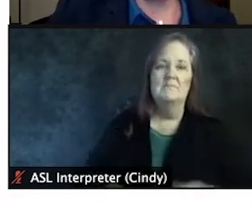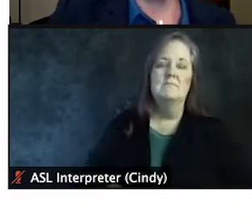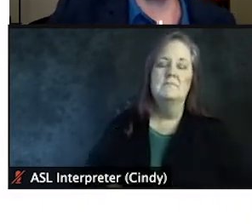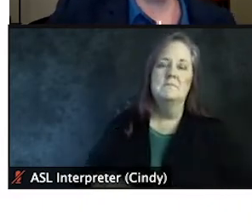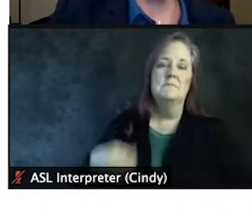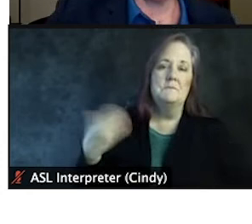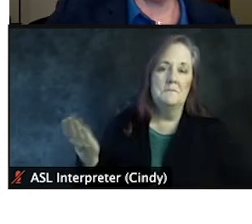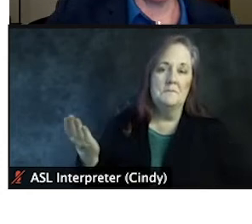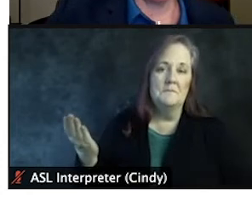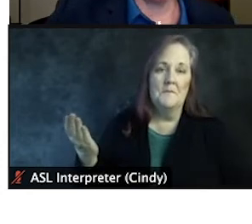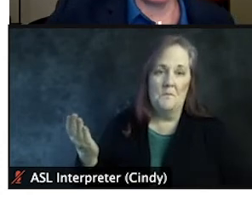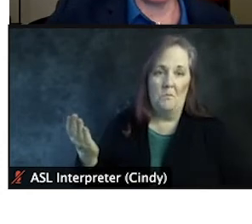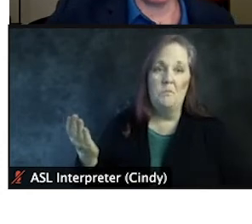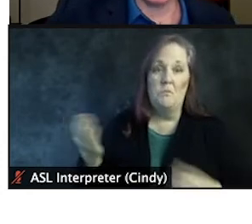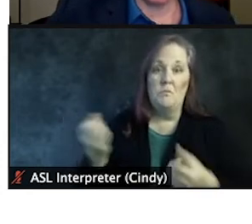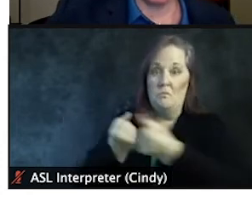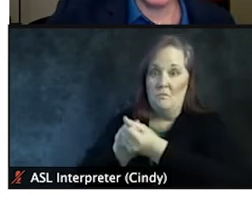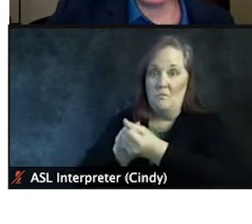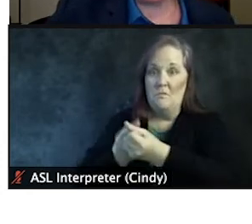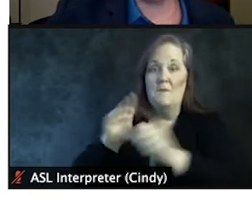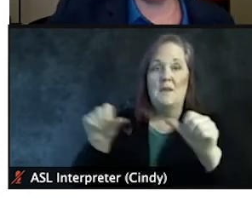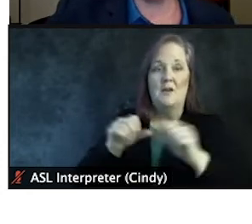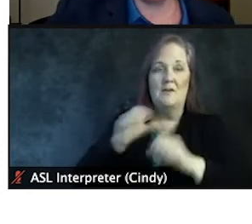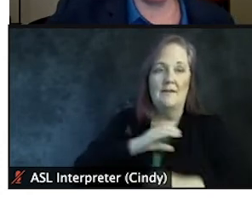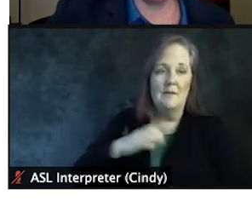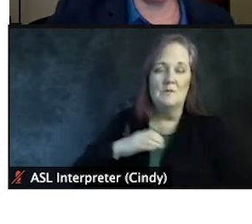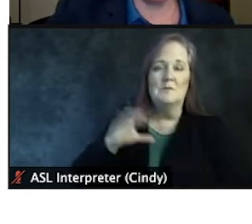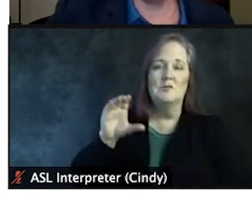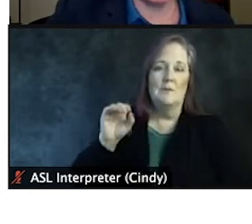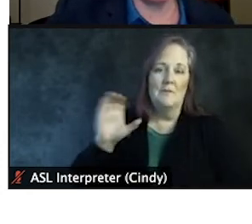And then Instacart and Postmates, giving less, but still a good chunk of change.